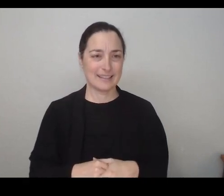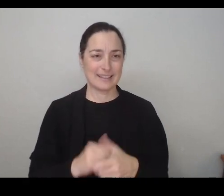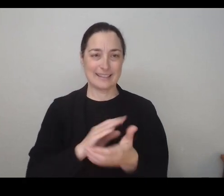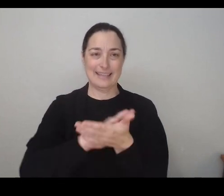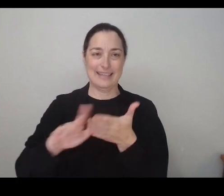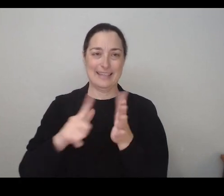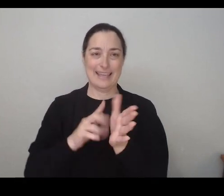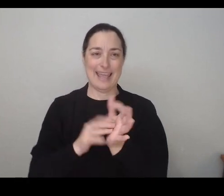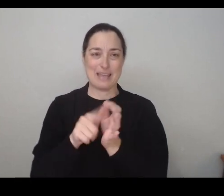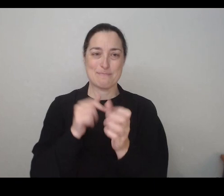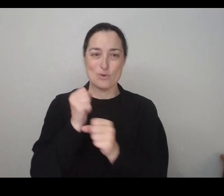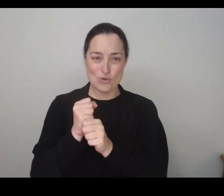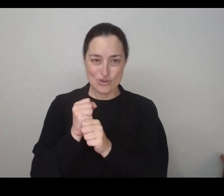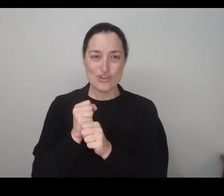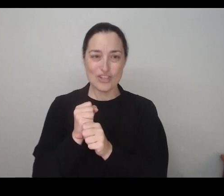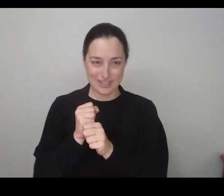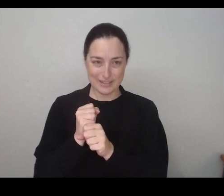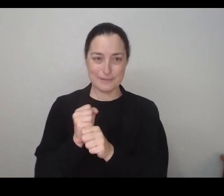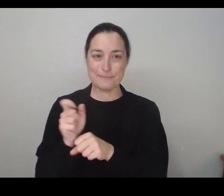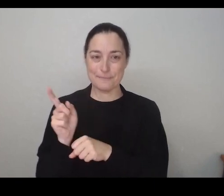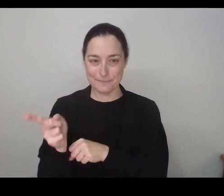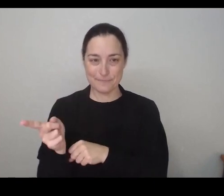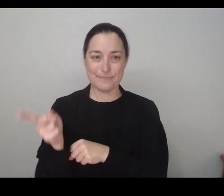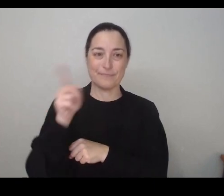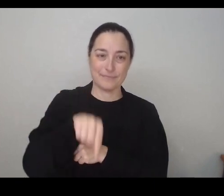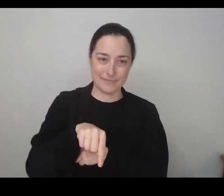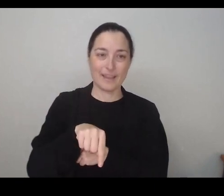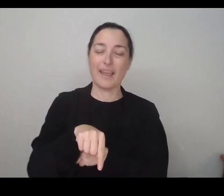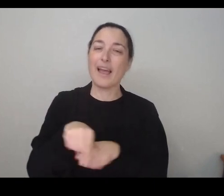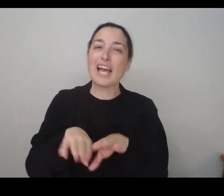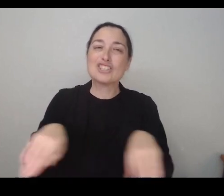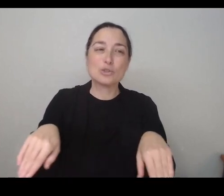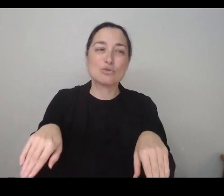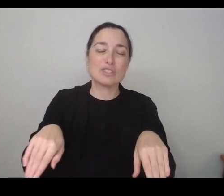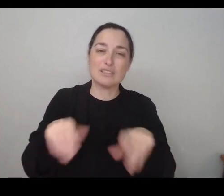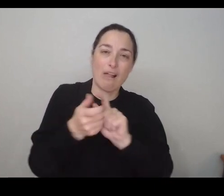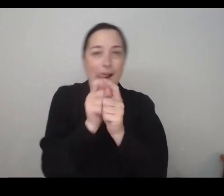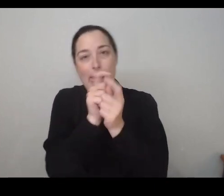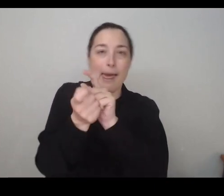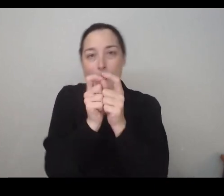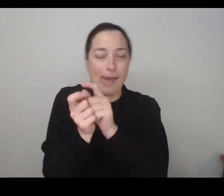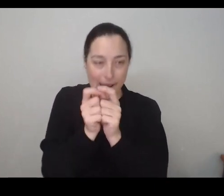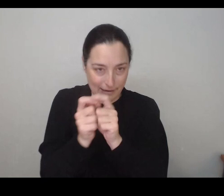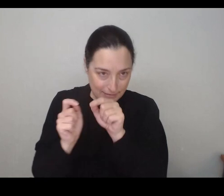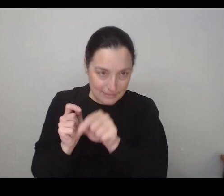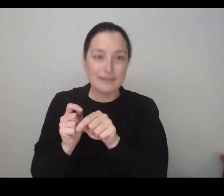and on the right, this "Children Wrestling" from the Louvre Abu Dhabi.